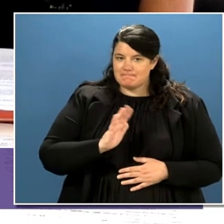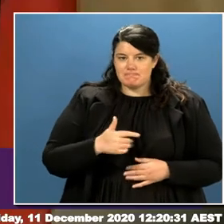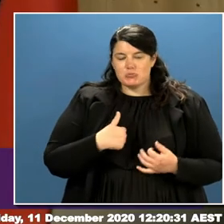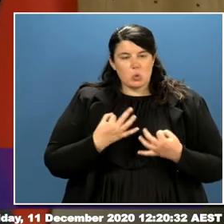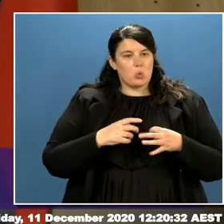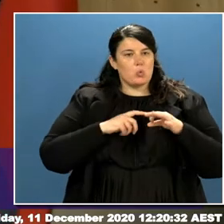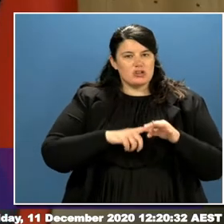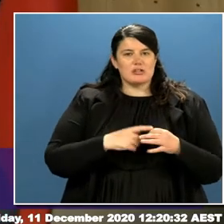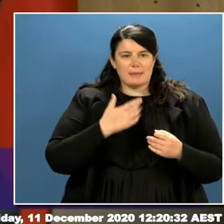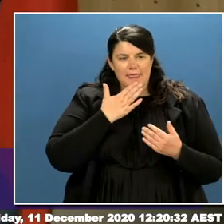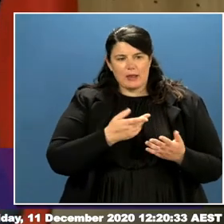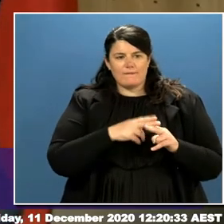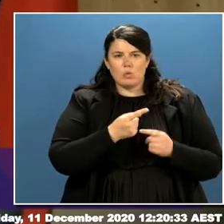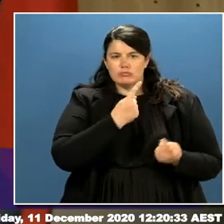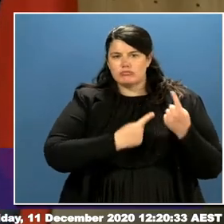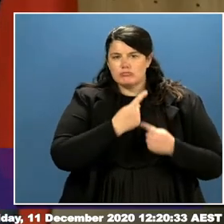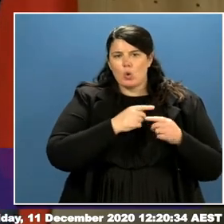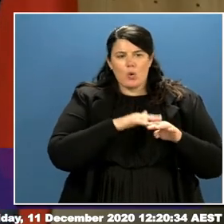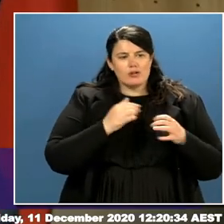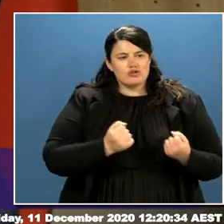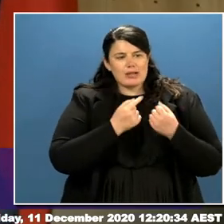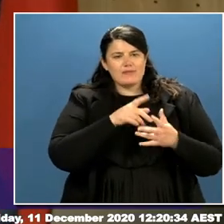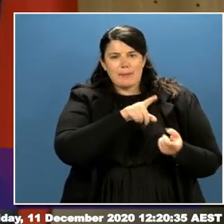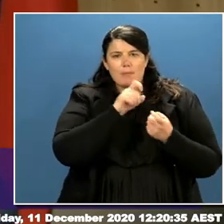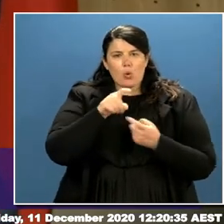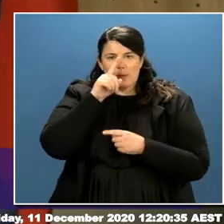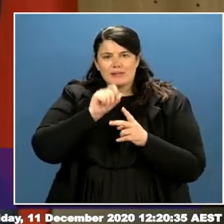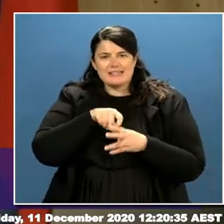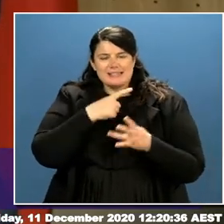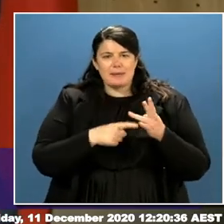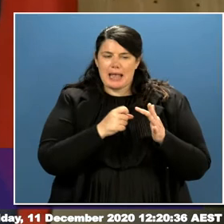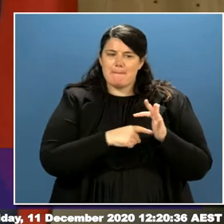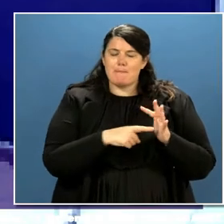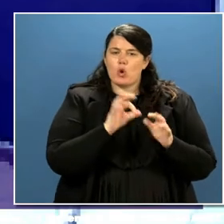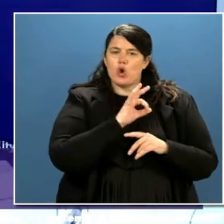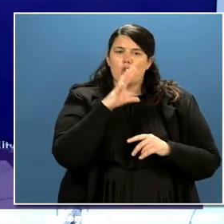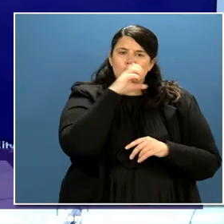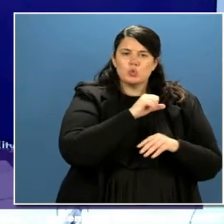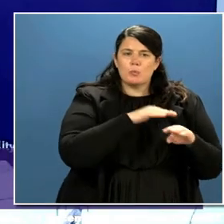of employing people with disability and the importance of not making assumptions. Thank you.